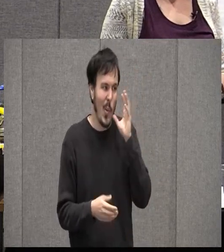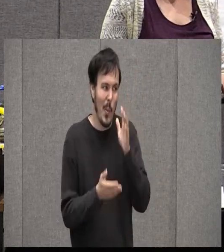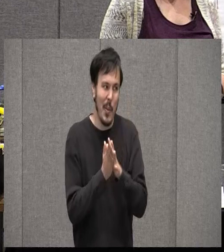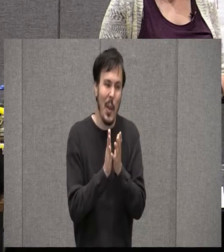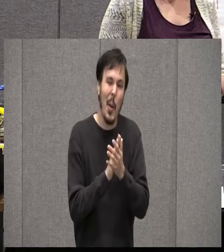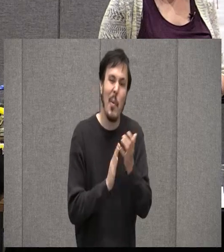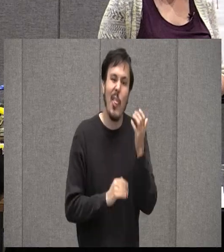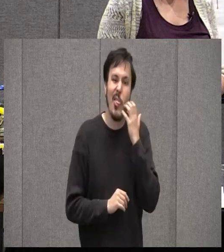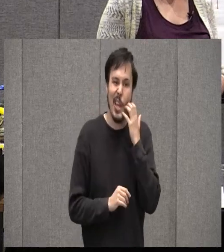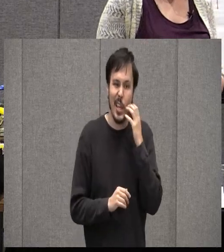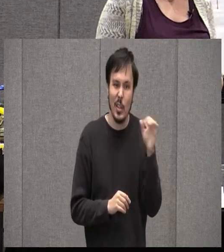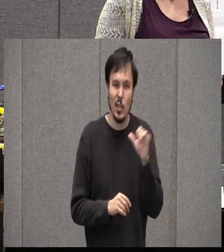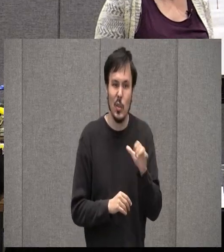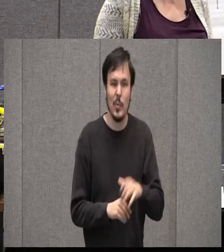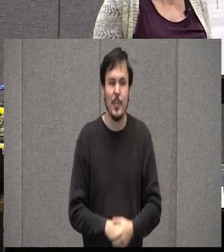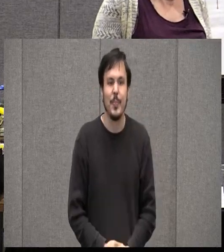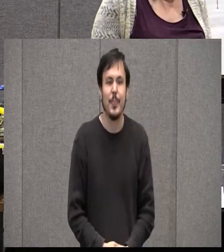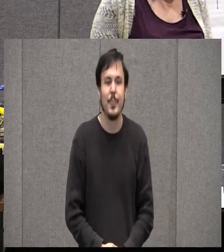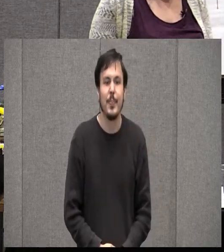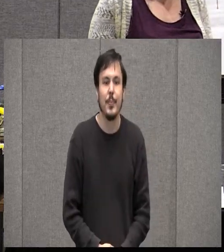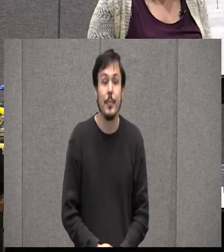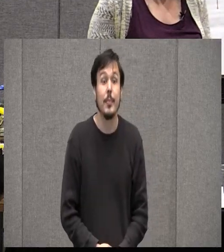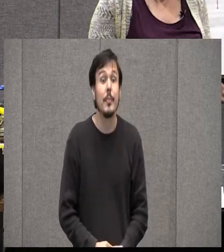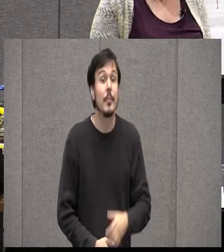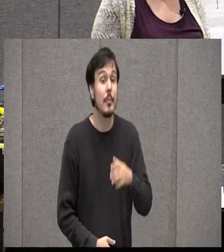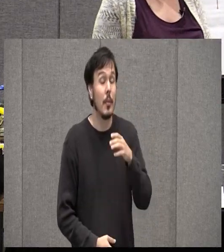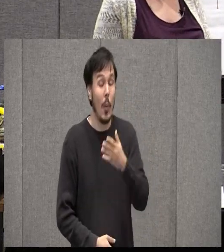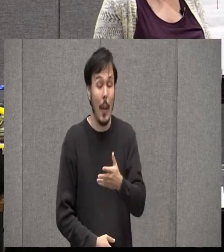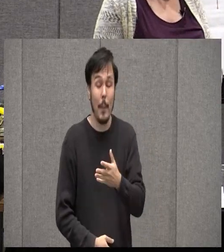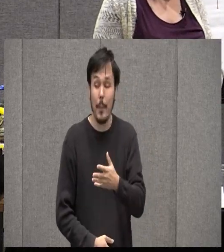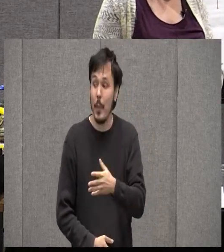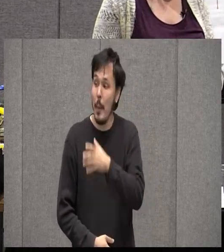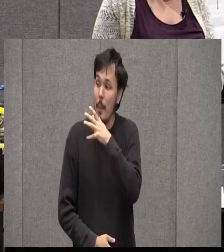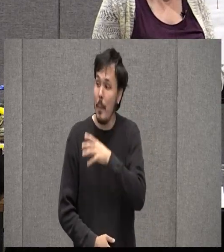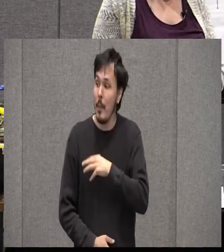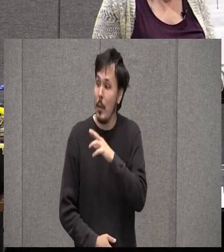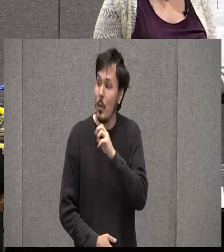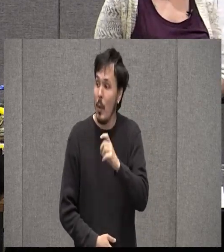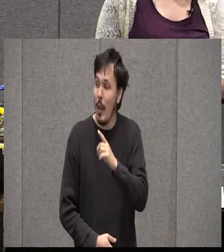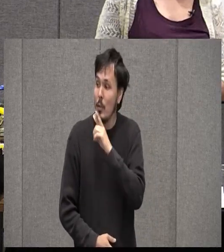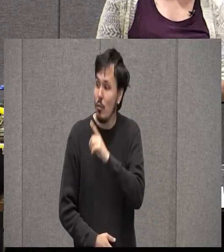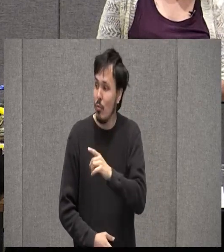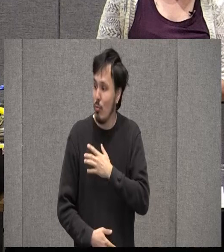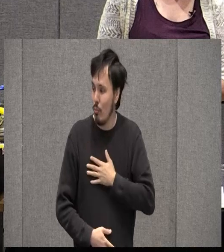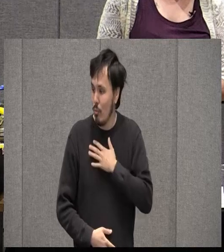Yeah, it does, it does. Well, Ms Rudd, I really enjoyed making art with you today, and artists-- - Me too.